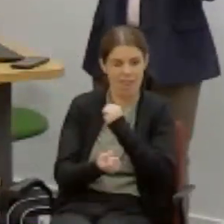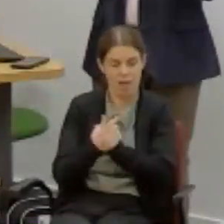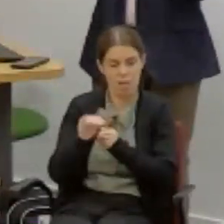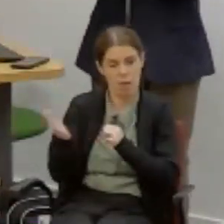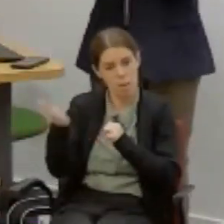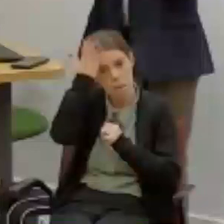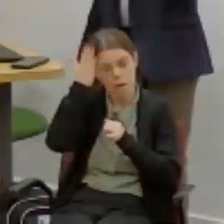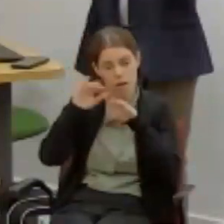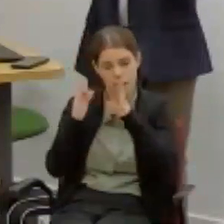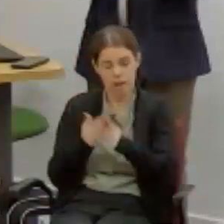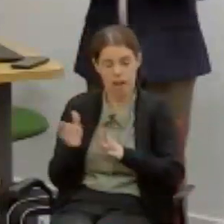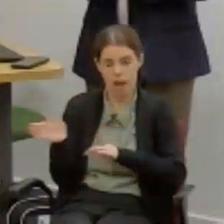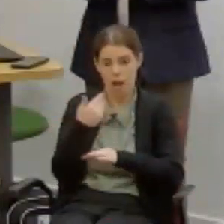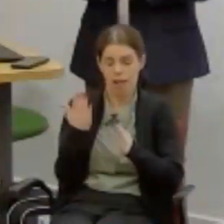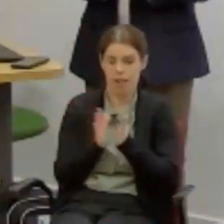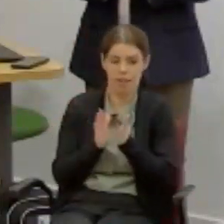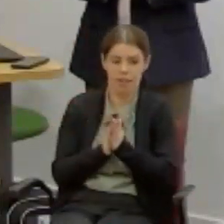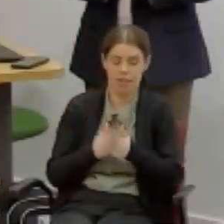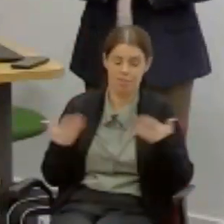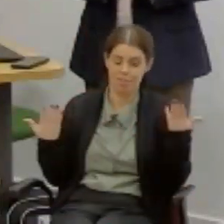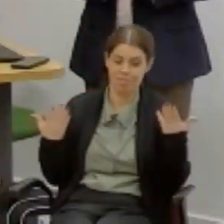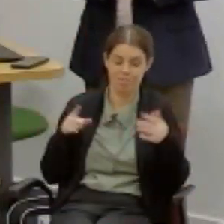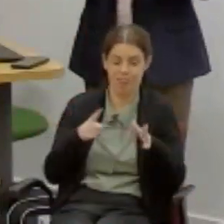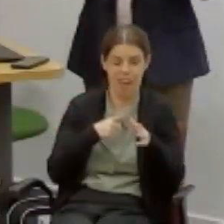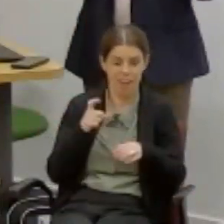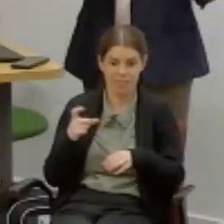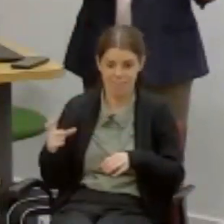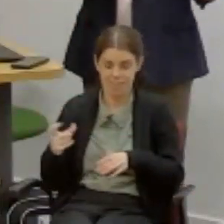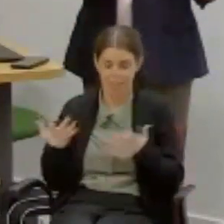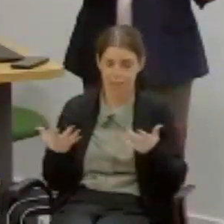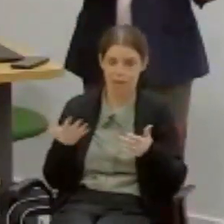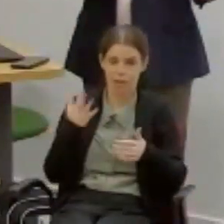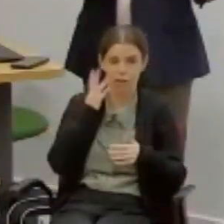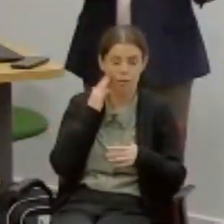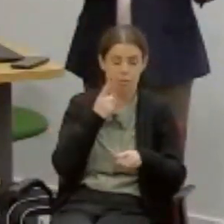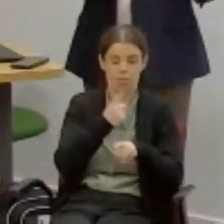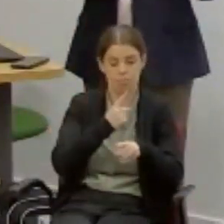everybody applauded and that accident scene and yet when we spoke to some coaches and